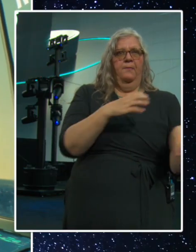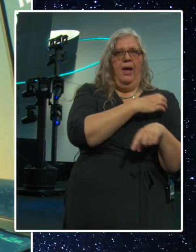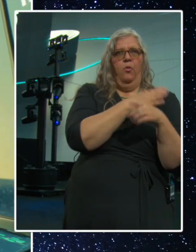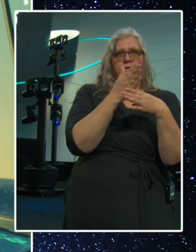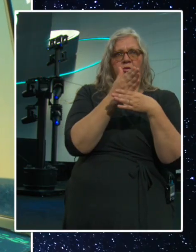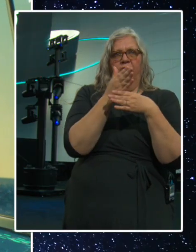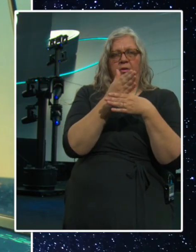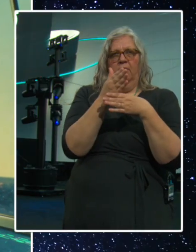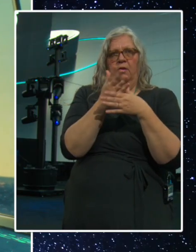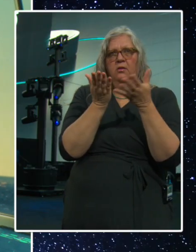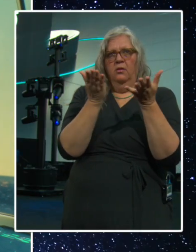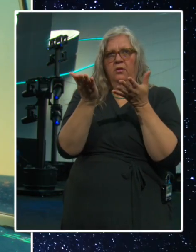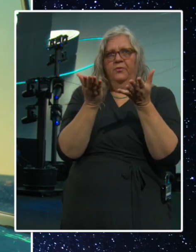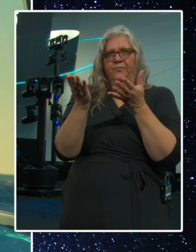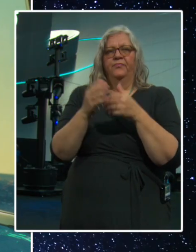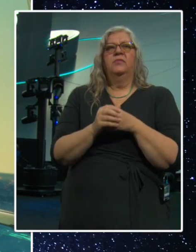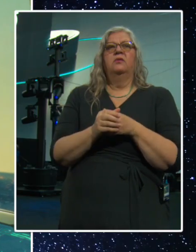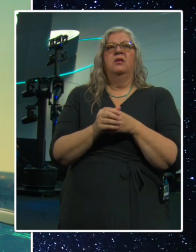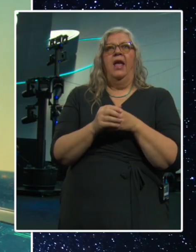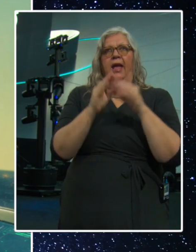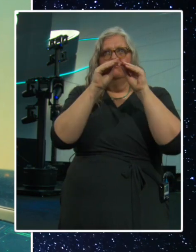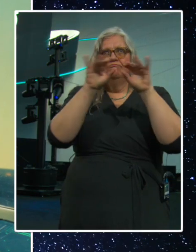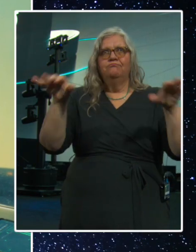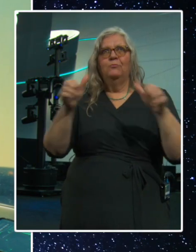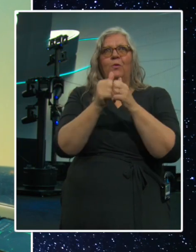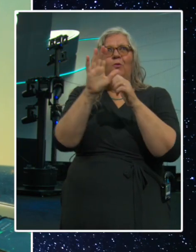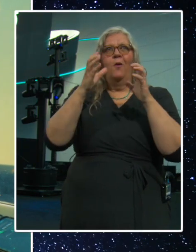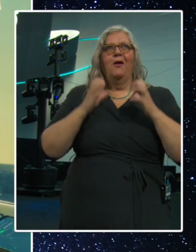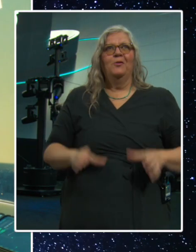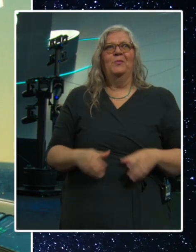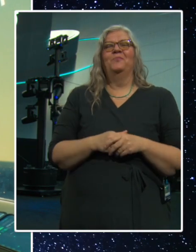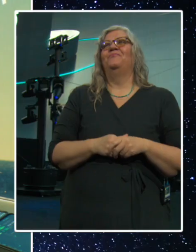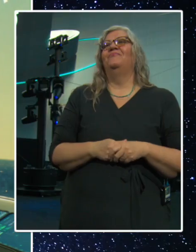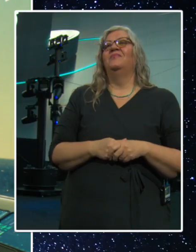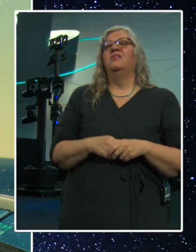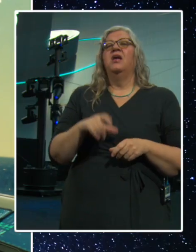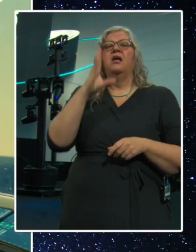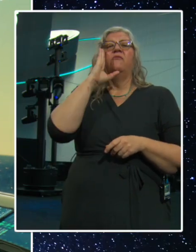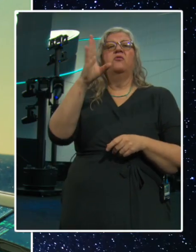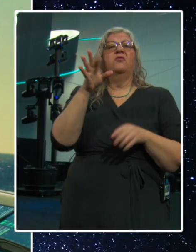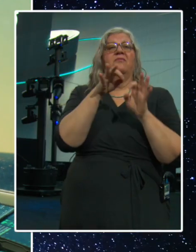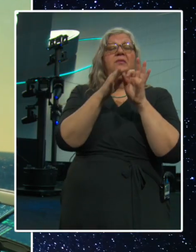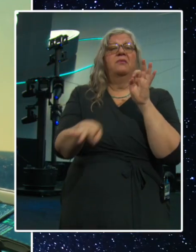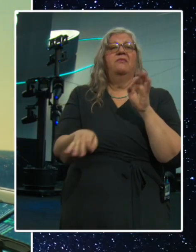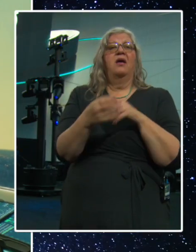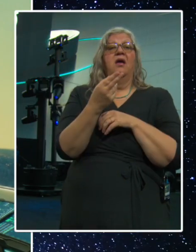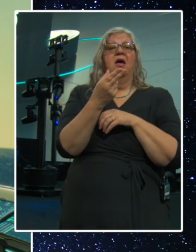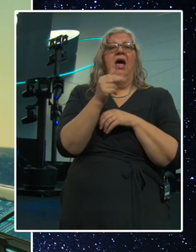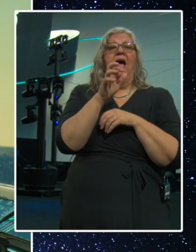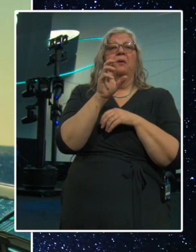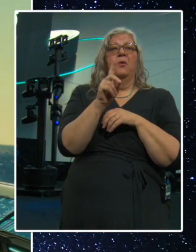and scale your value with your customers. This is the future of simplified hybrid IT operations,